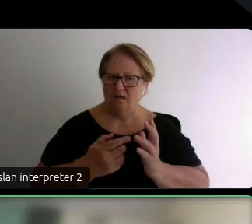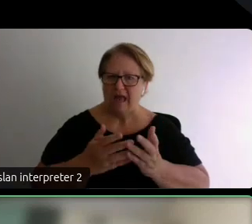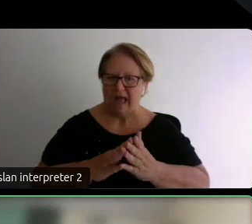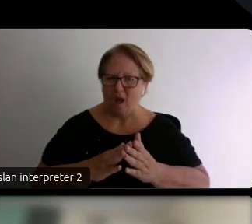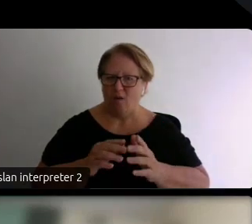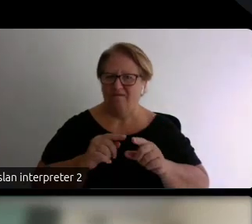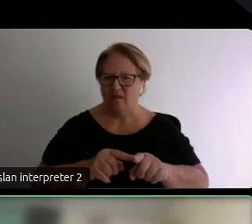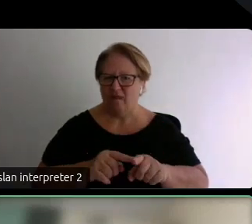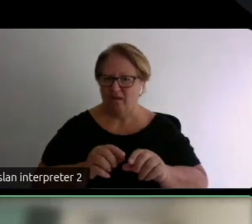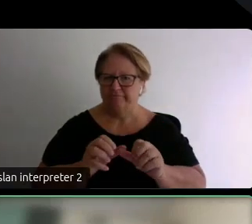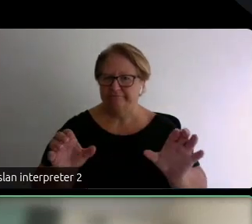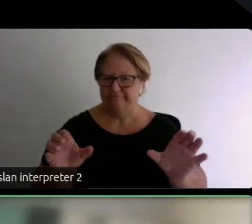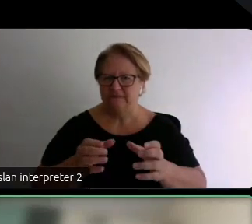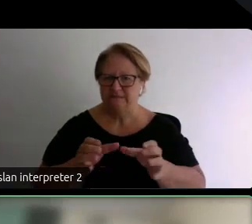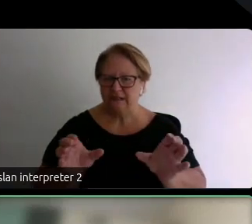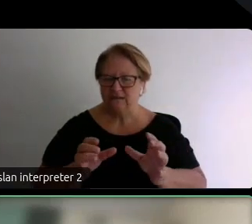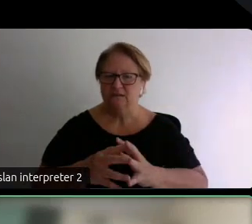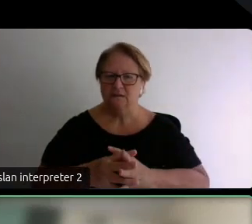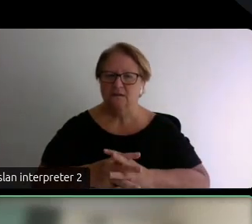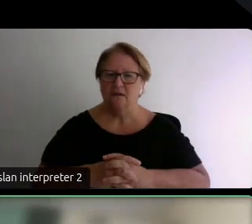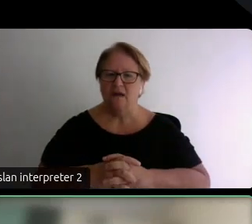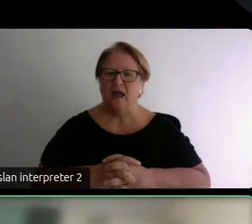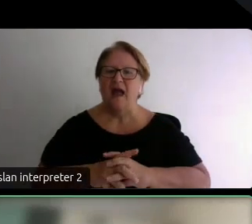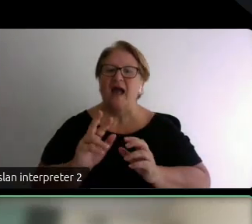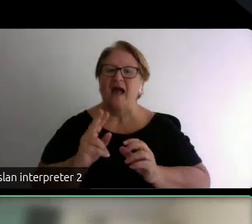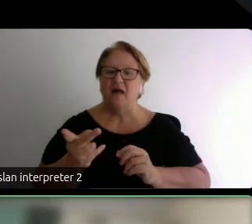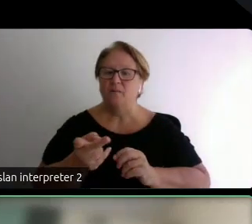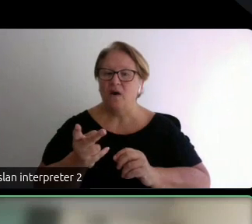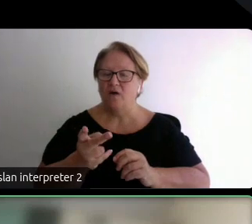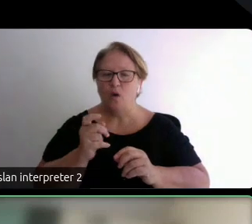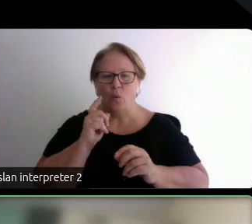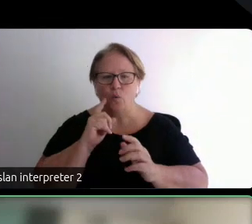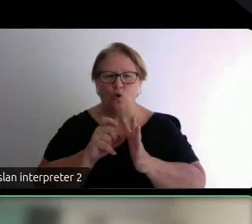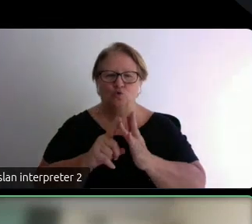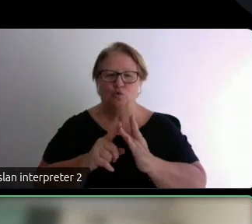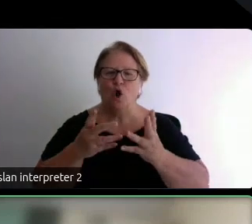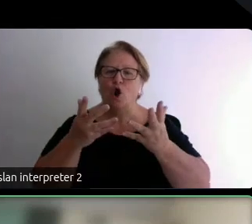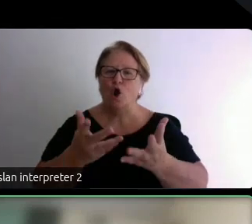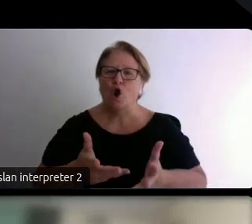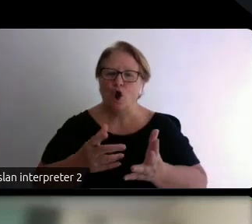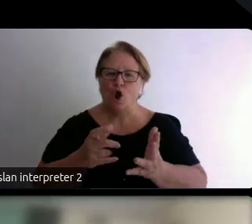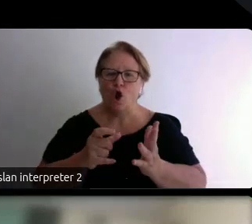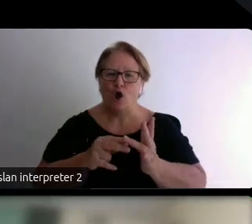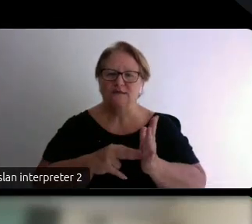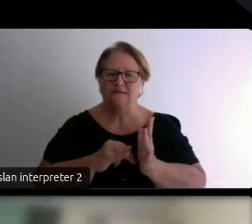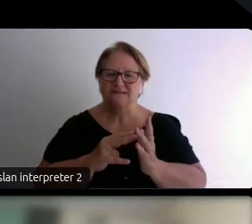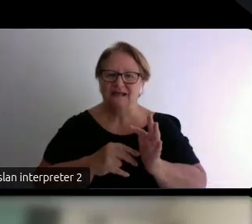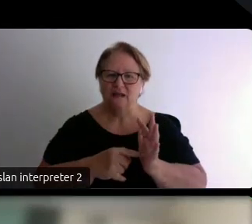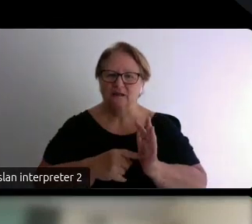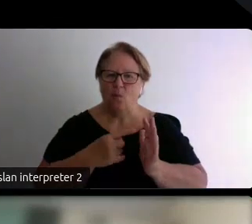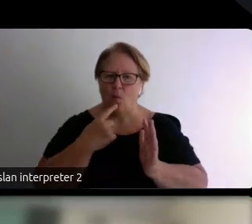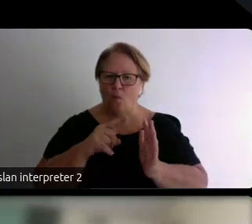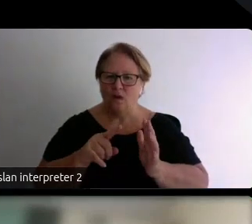place. And the parties then enter into consent orders that are in the same terms as the award.